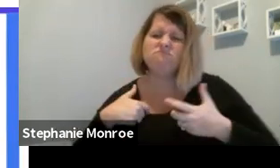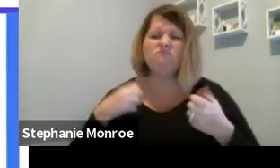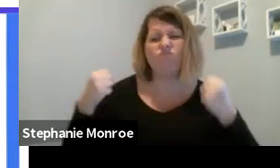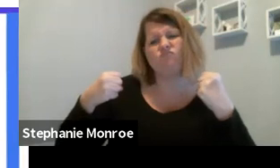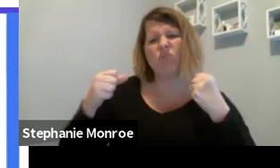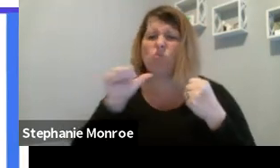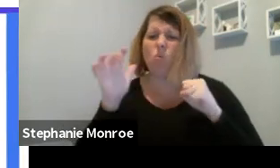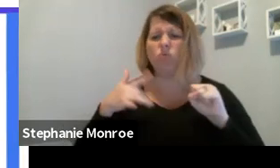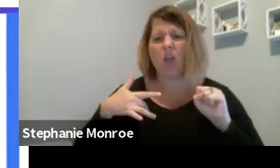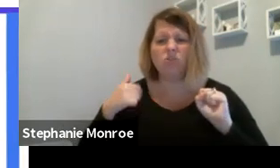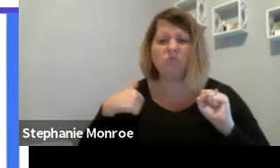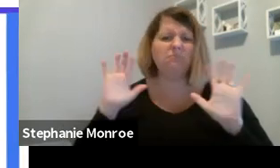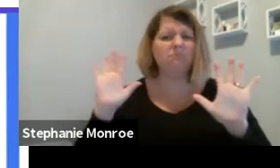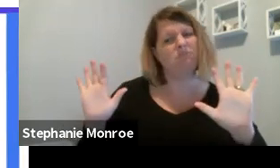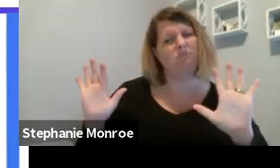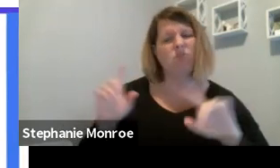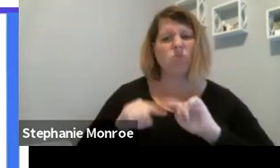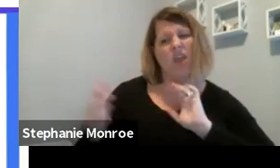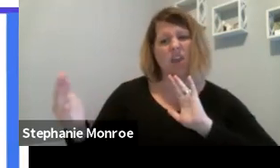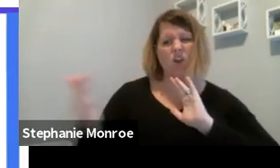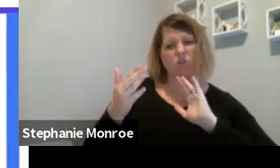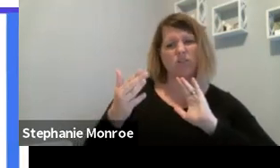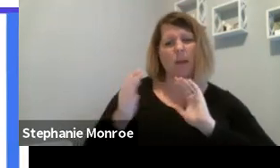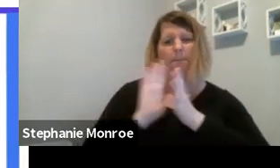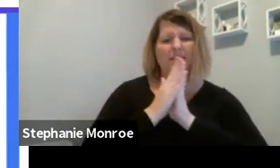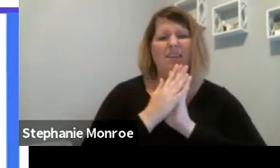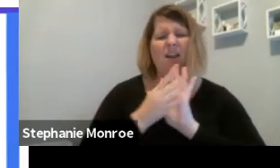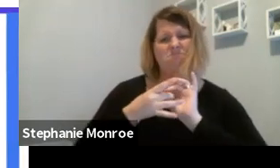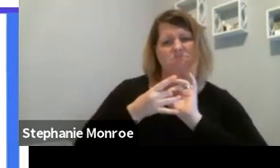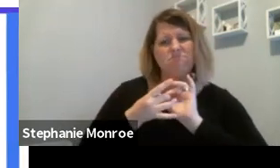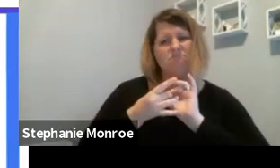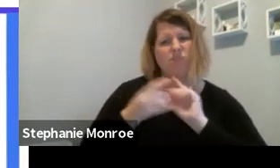You can't get close enough to me to be intimate with me, to hurt me again.